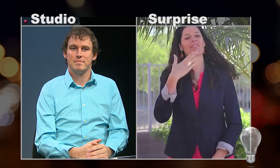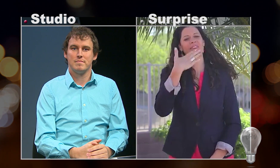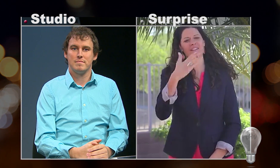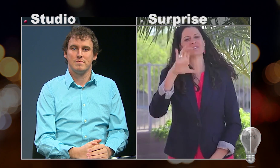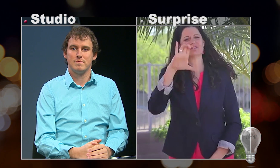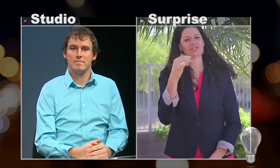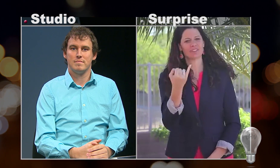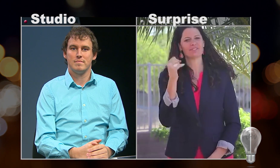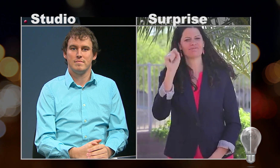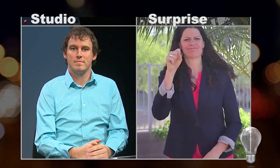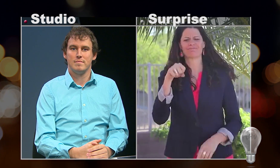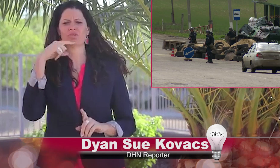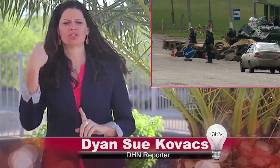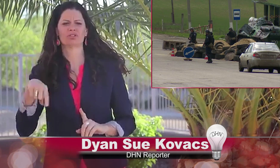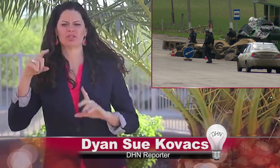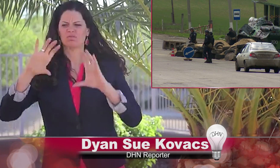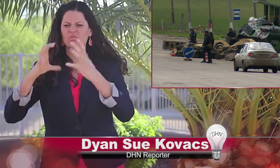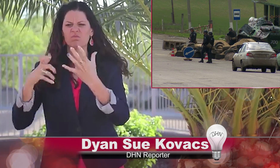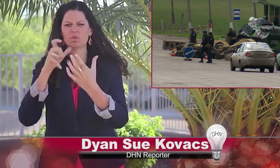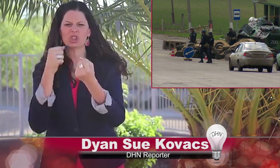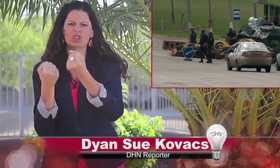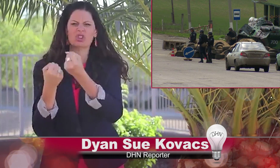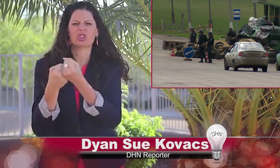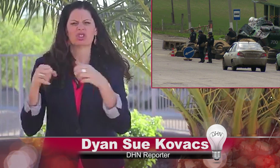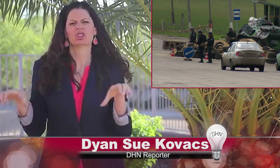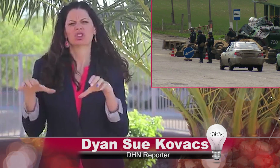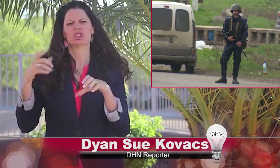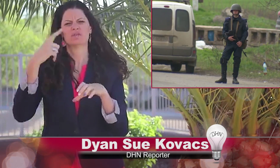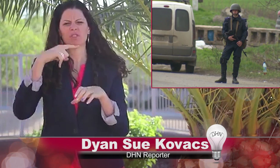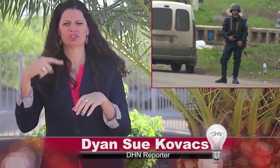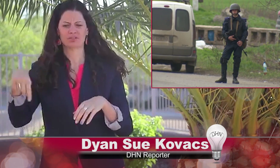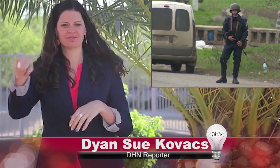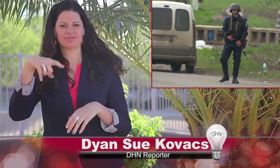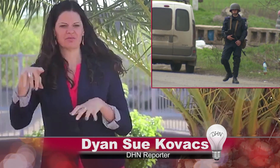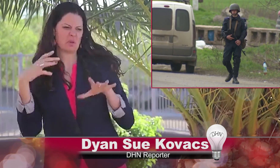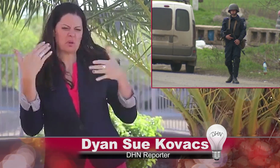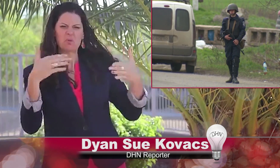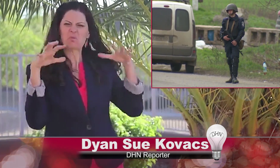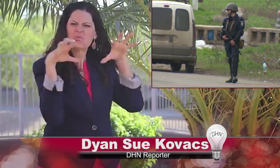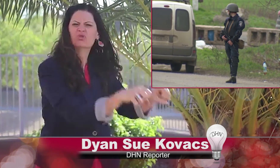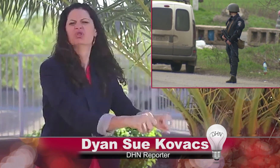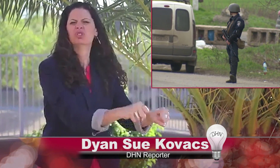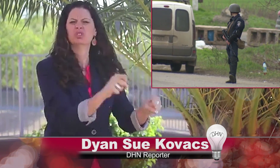THANKS CLAYTON, A PRO RUSSIAN MILITARY GROUP ATTACKED ONE UKRAINIAN BASE EARLY THURSDAY